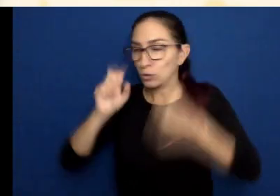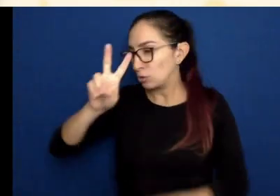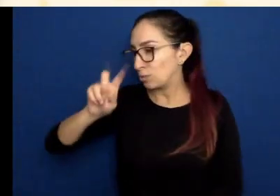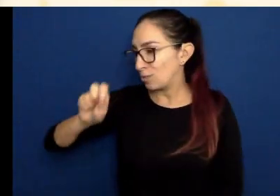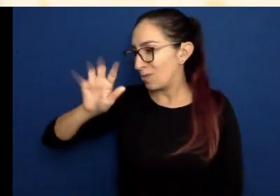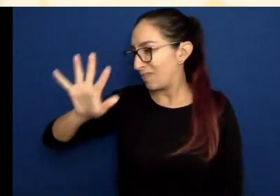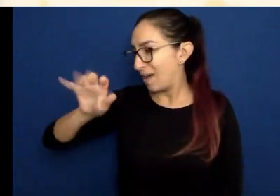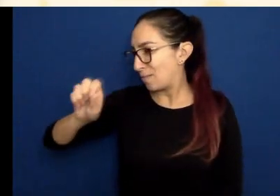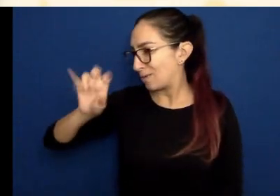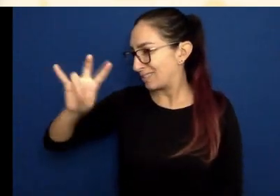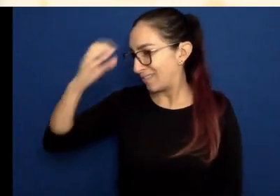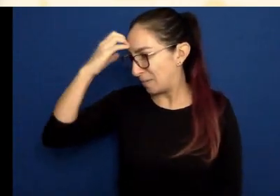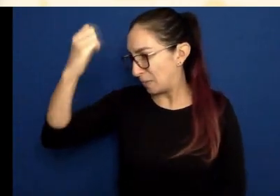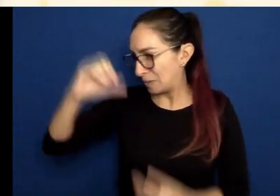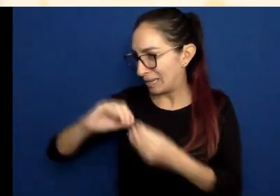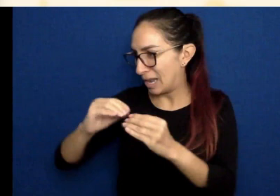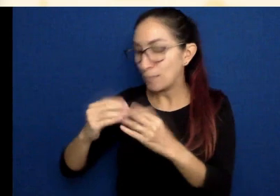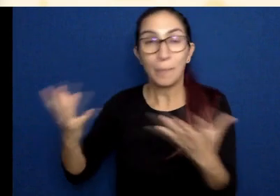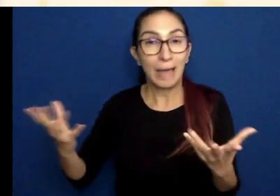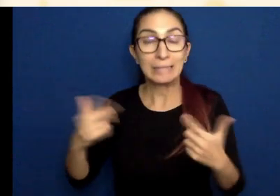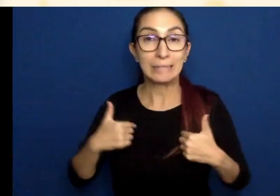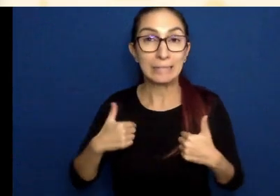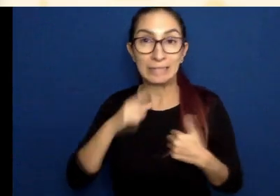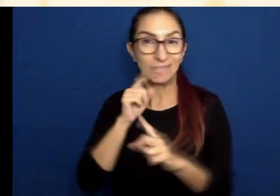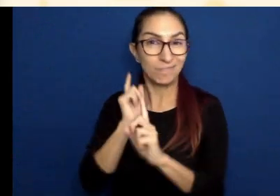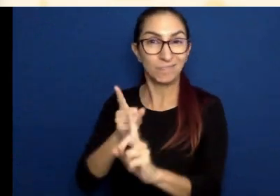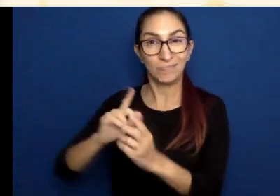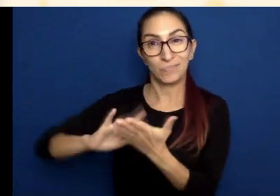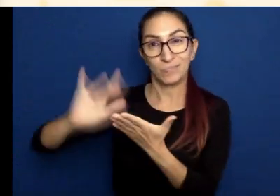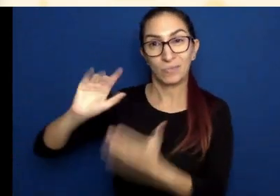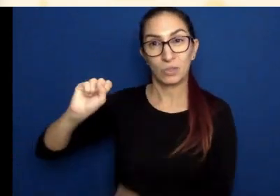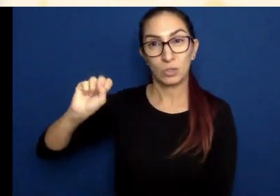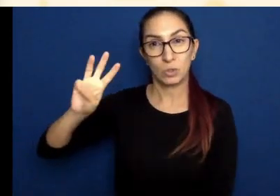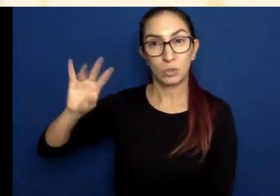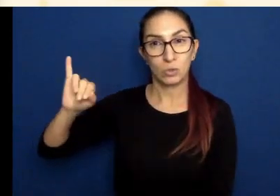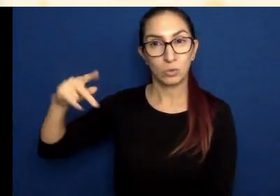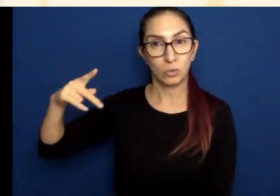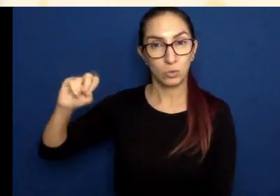So basically, swiping is swipe.